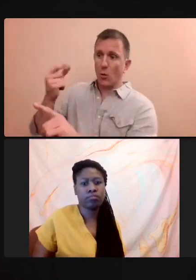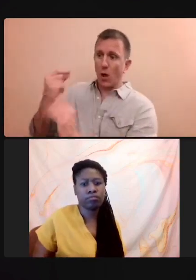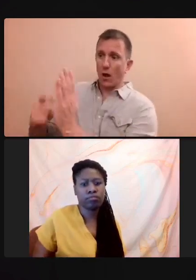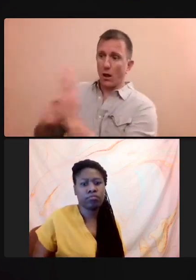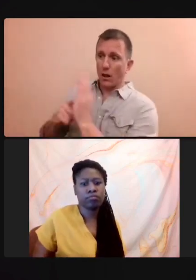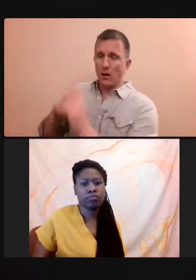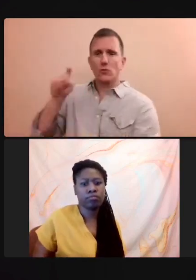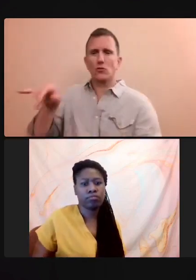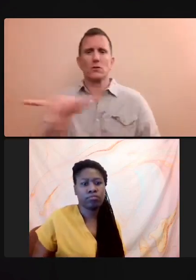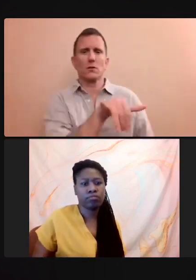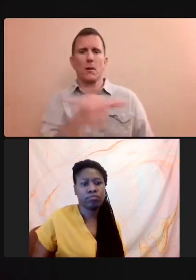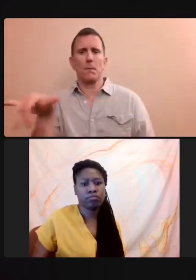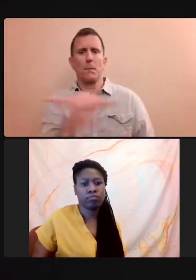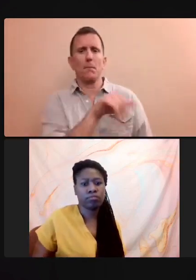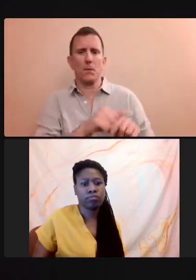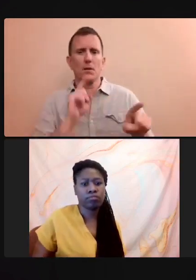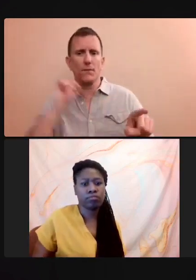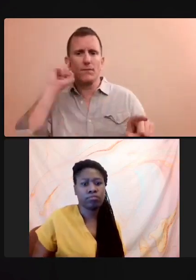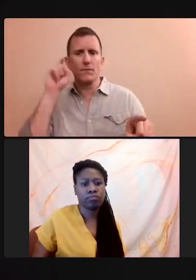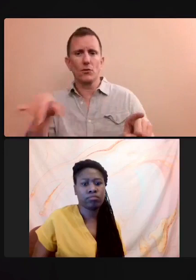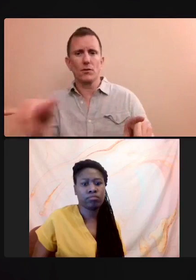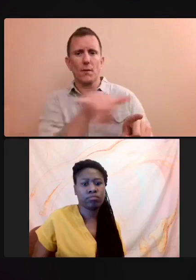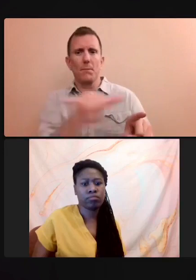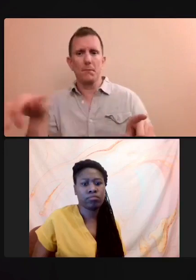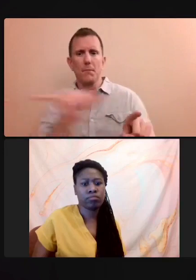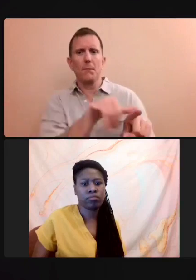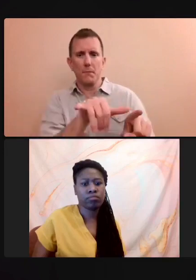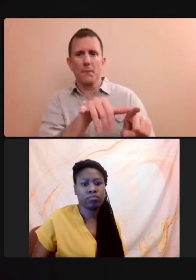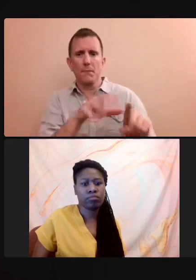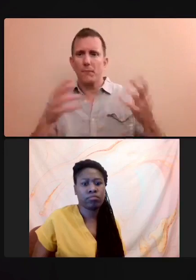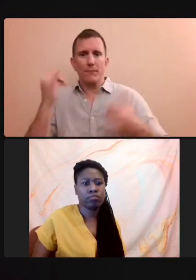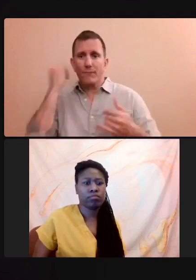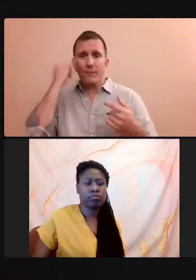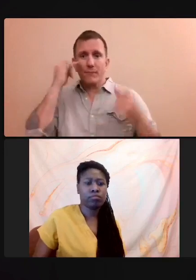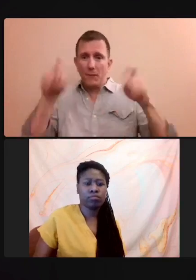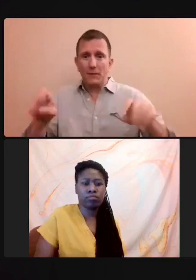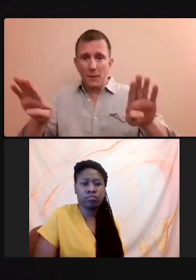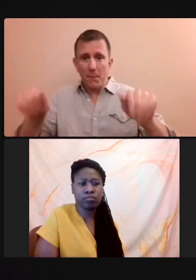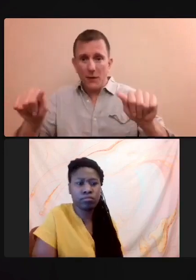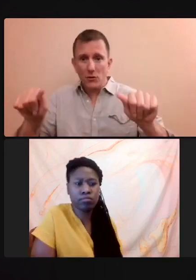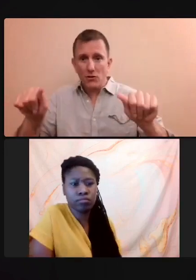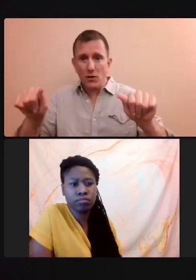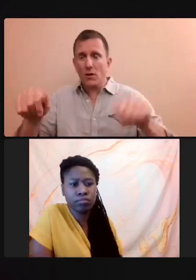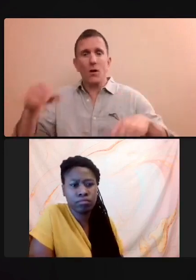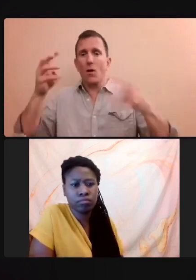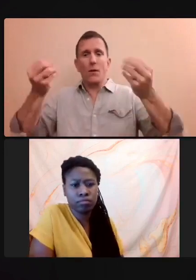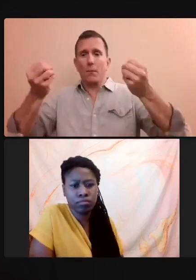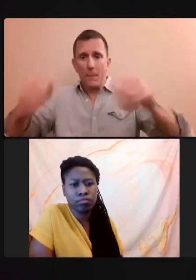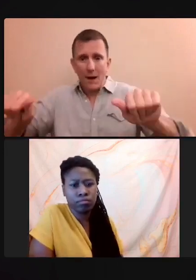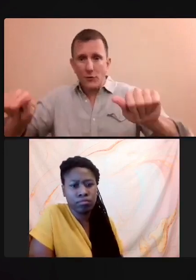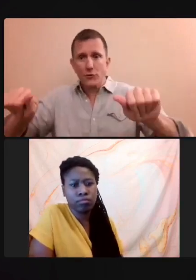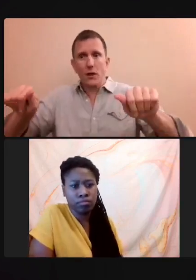It doesn't matter if they have higher education, they still have a harder time getting employed.